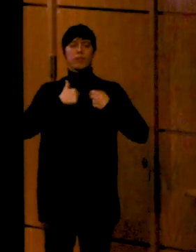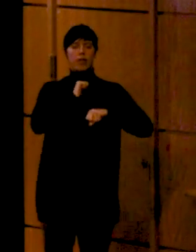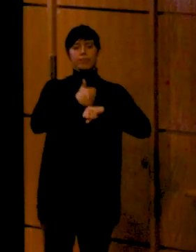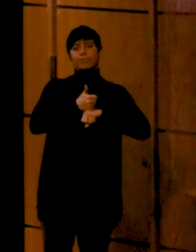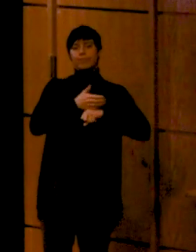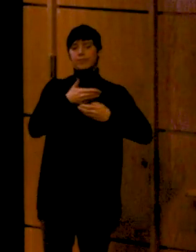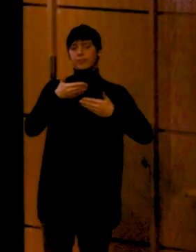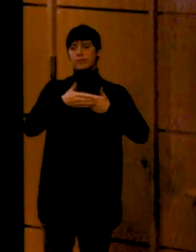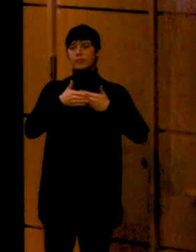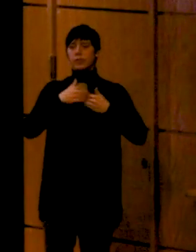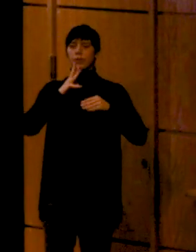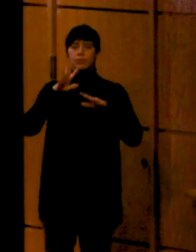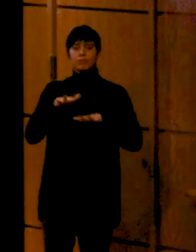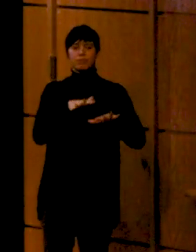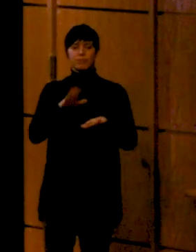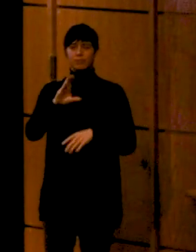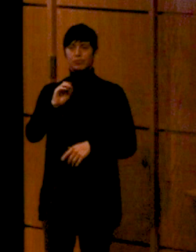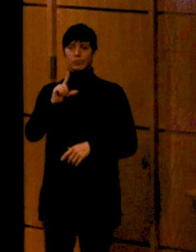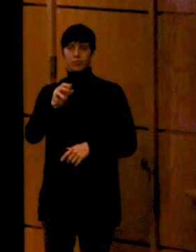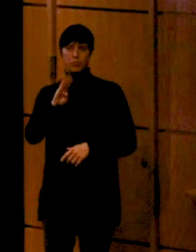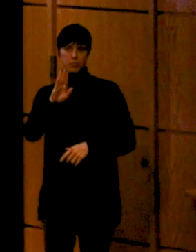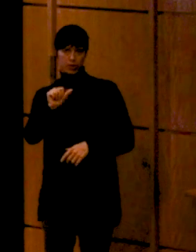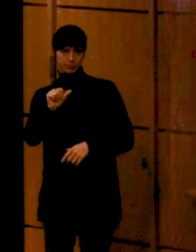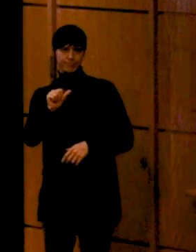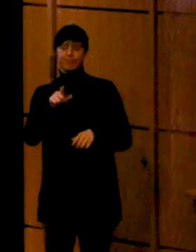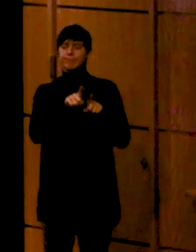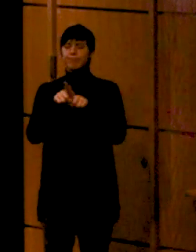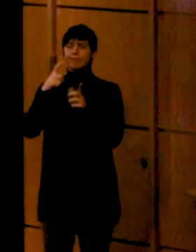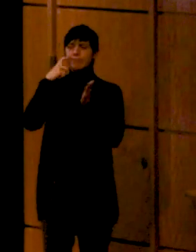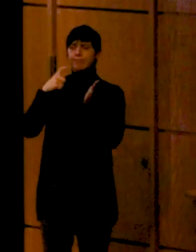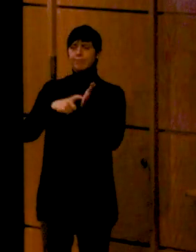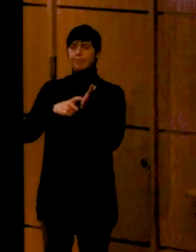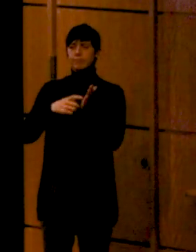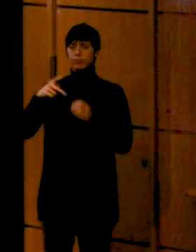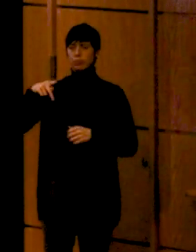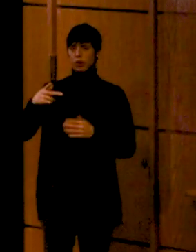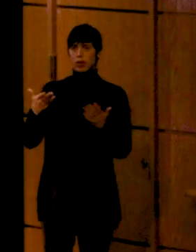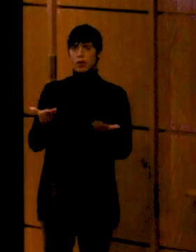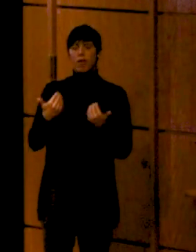We also want to recognize today that Portland is a community of many diverse Native peoples